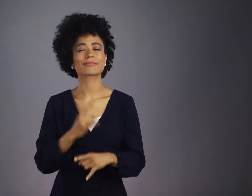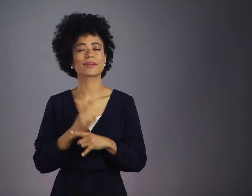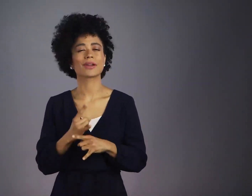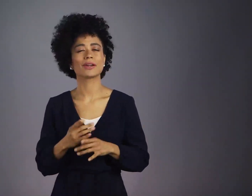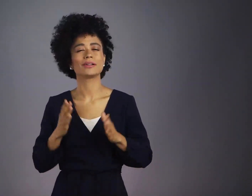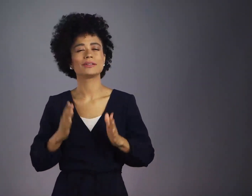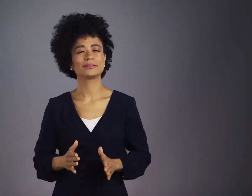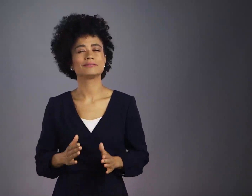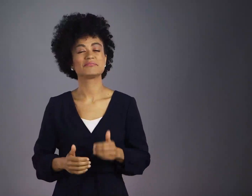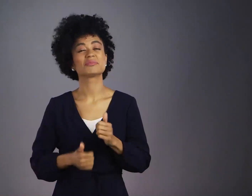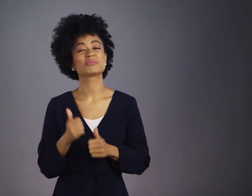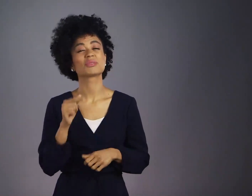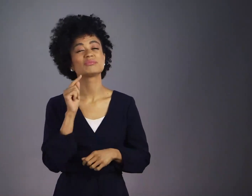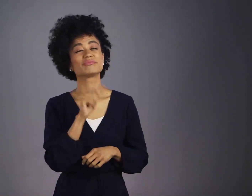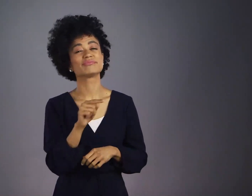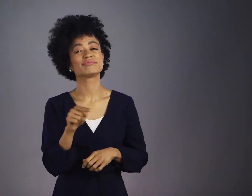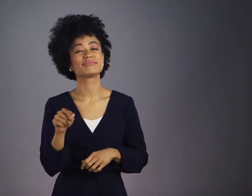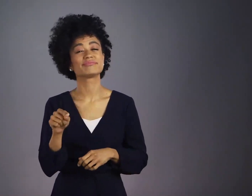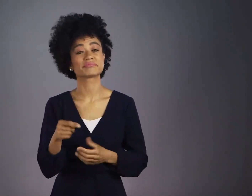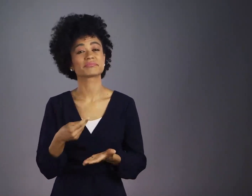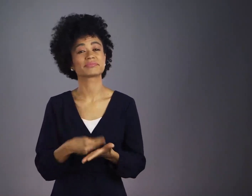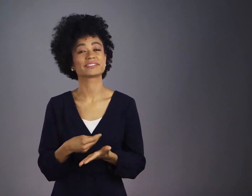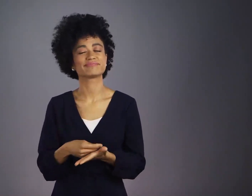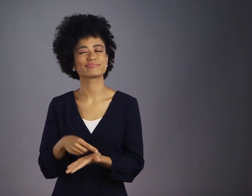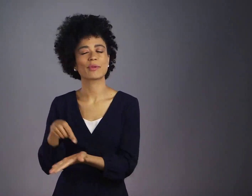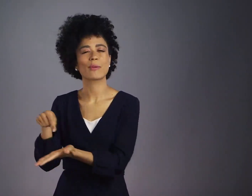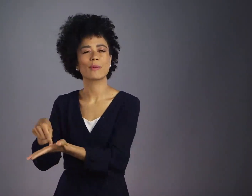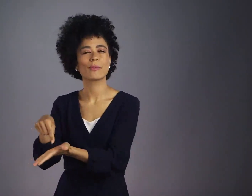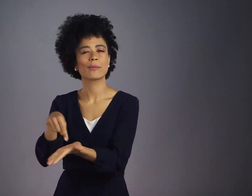Most alcoholics owe money.